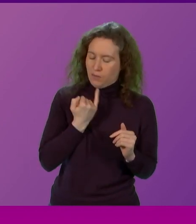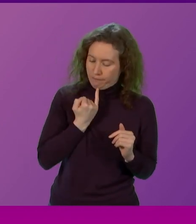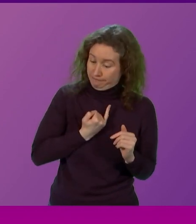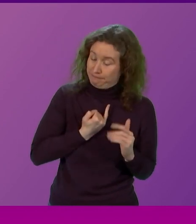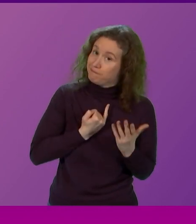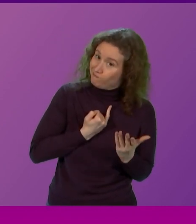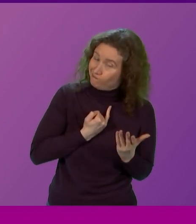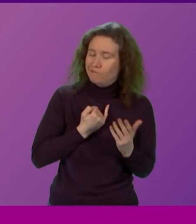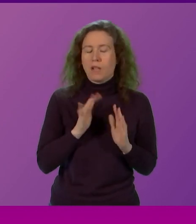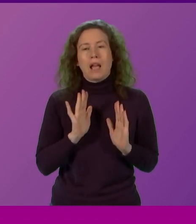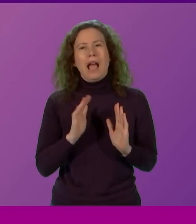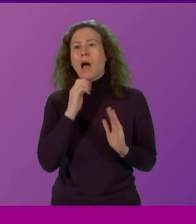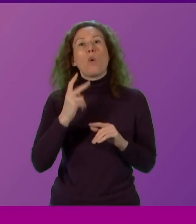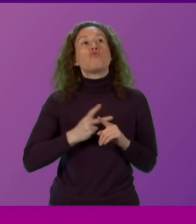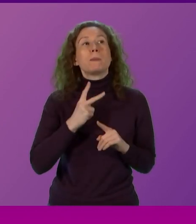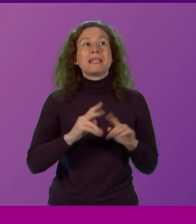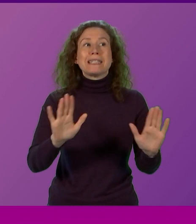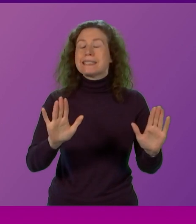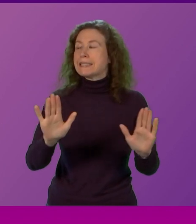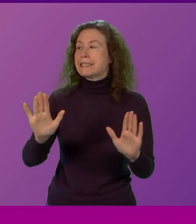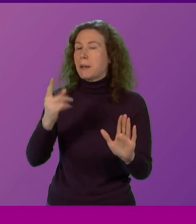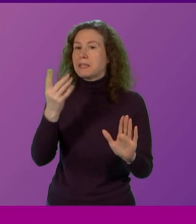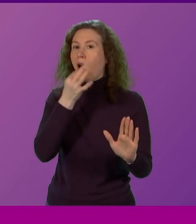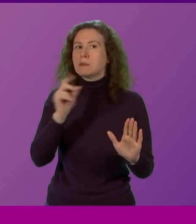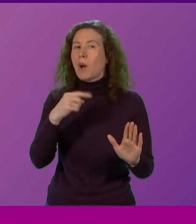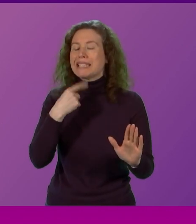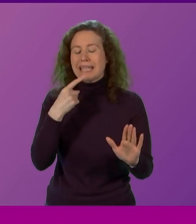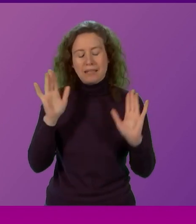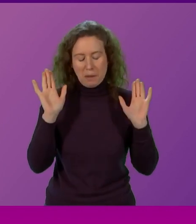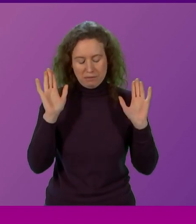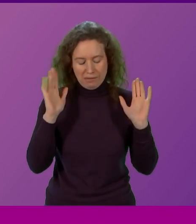Christine Grahame is asking what I said, but I promise that I will not repeat it.